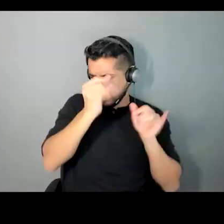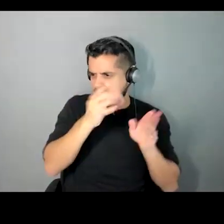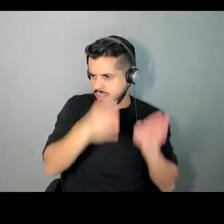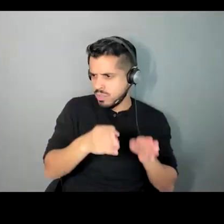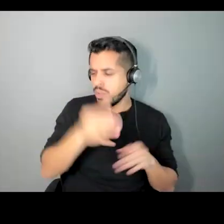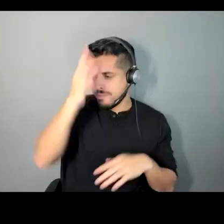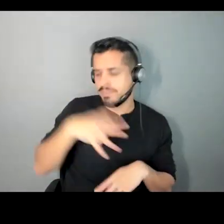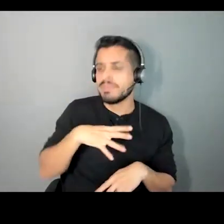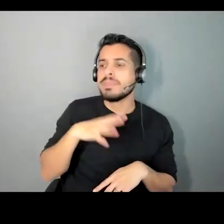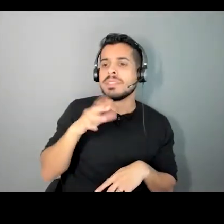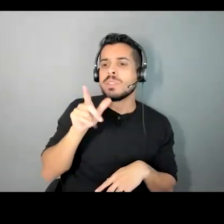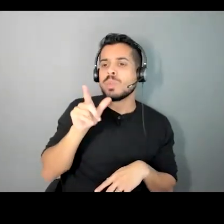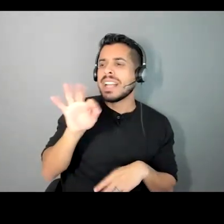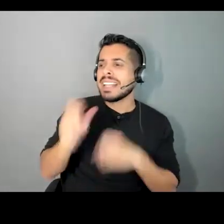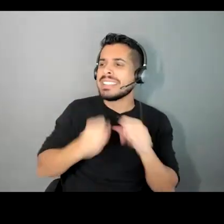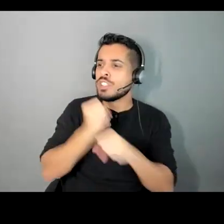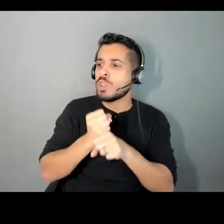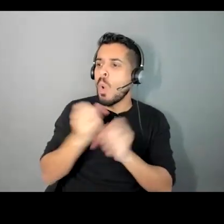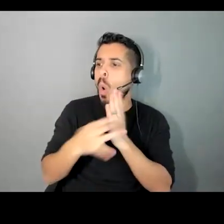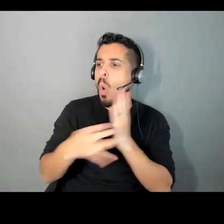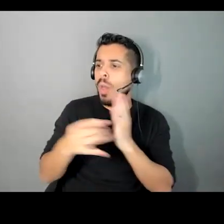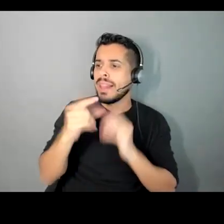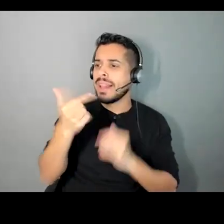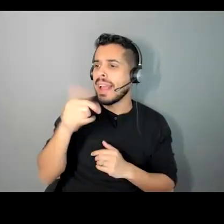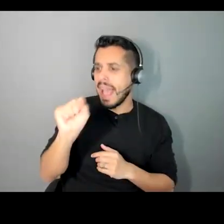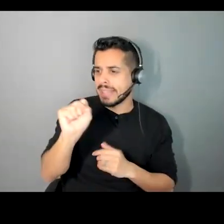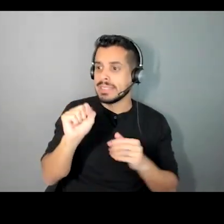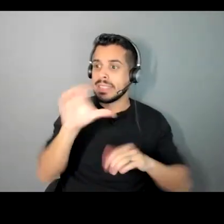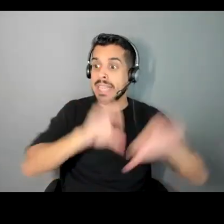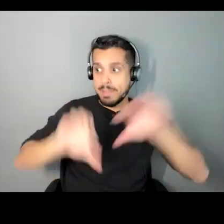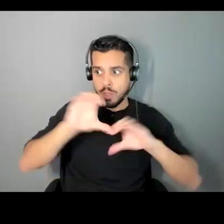uh... chemical engineer. And his eyesight, uh... deteriorated quickly.